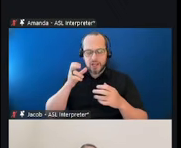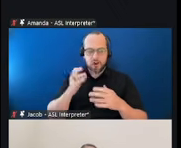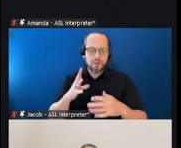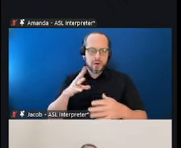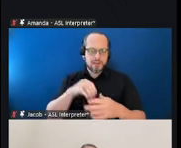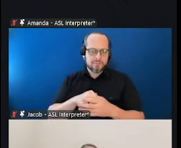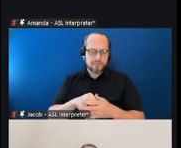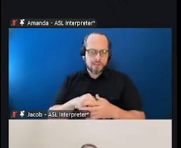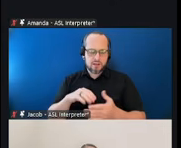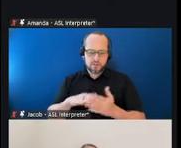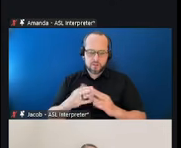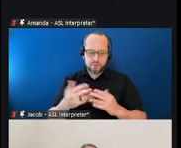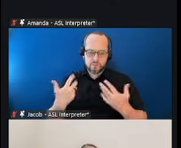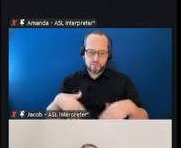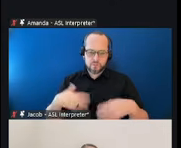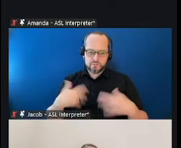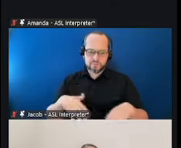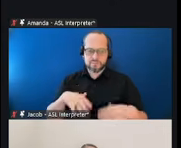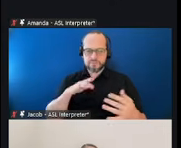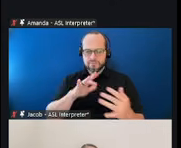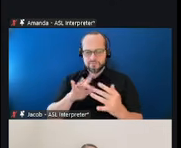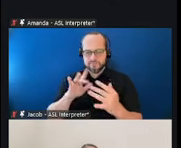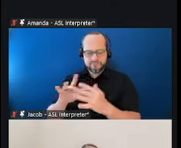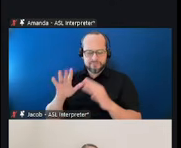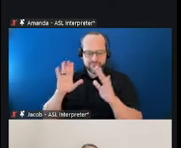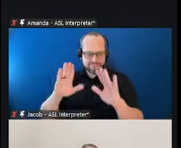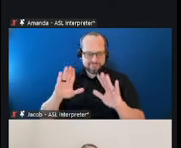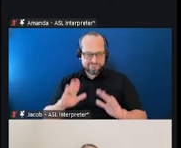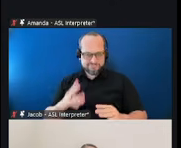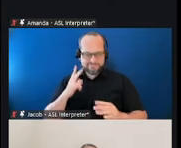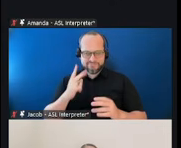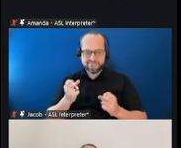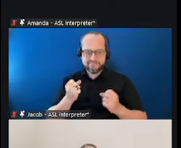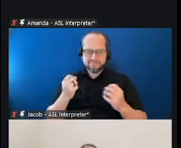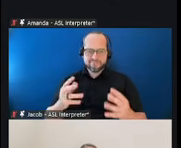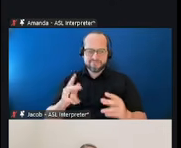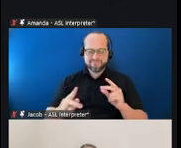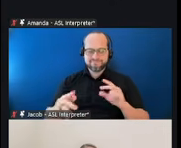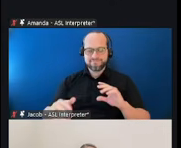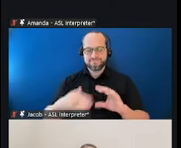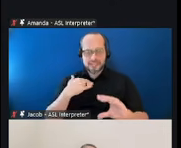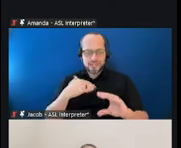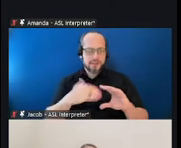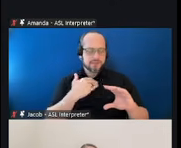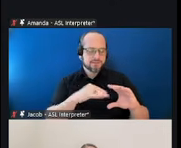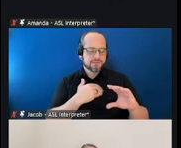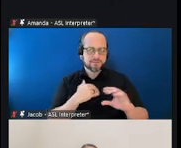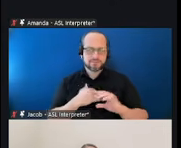has just been amazing to see the number of people that are emailing or calling or finding a way to